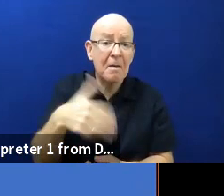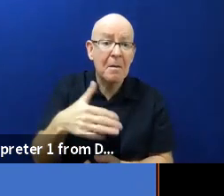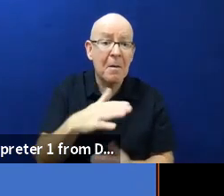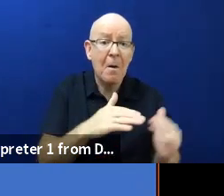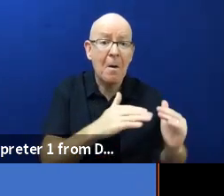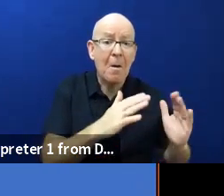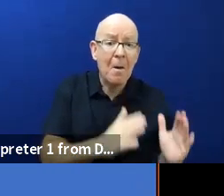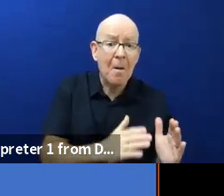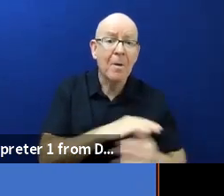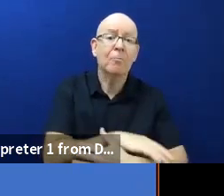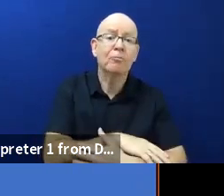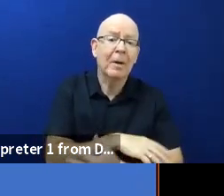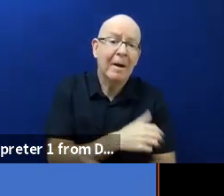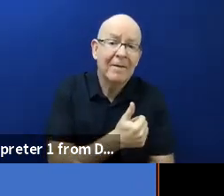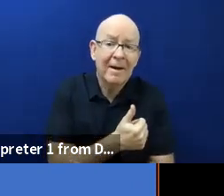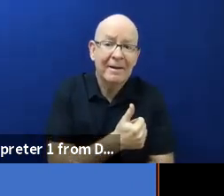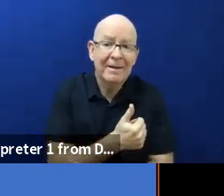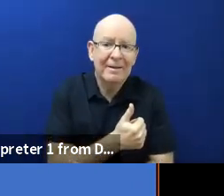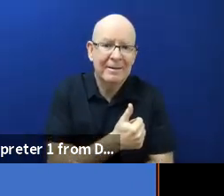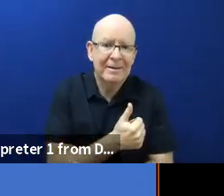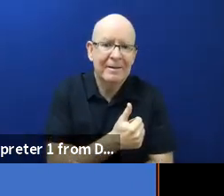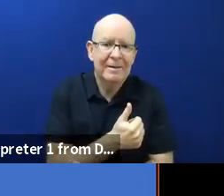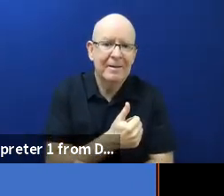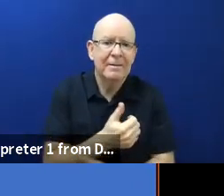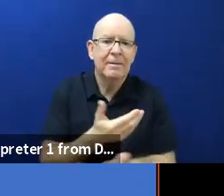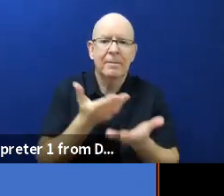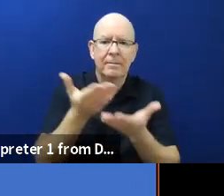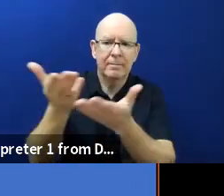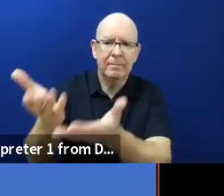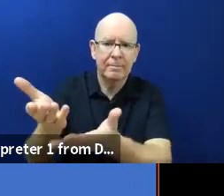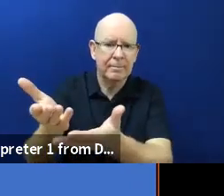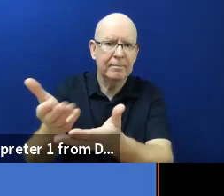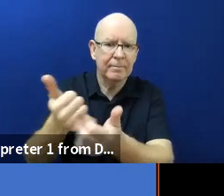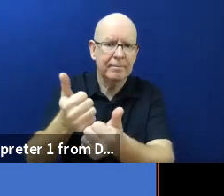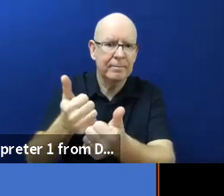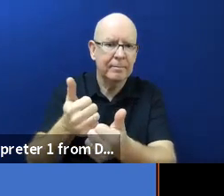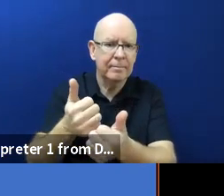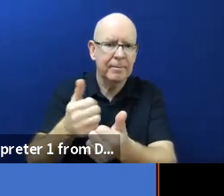who can really afford those disability-related costs? If we look at the minimum cost for a